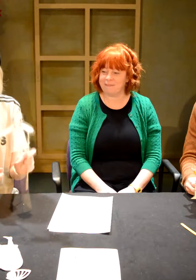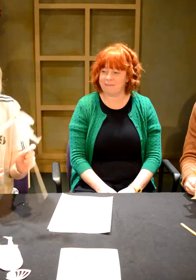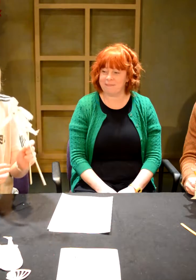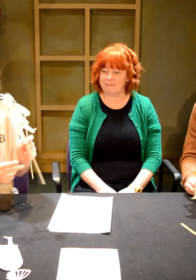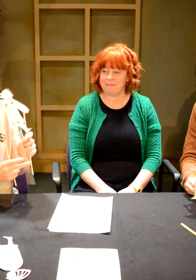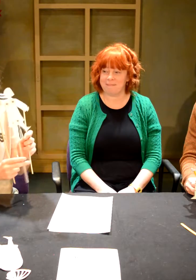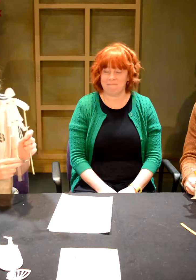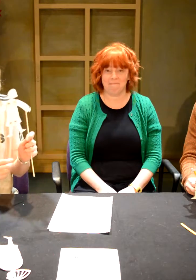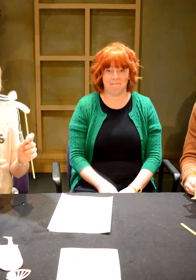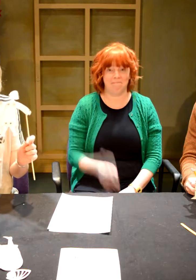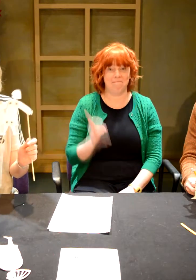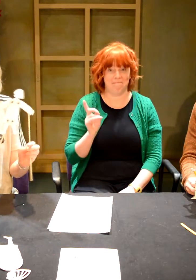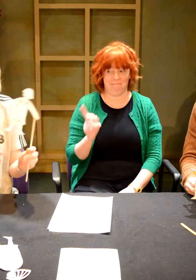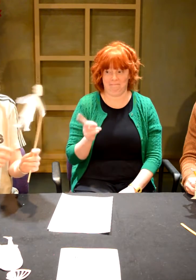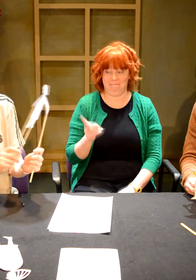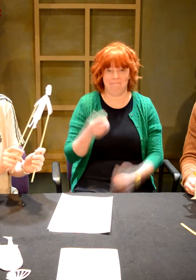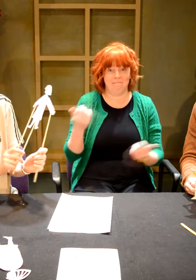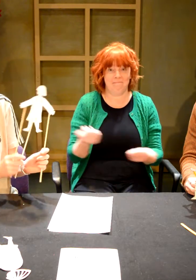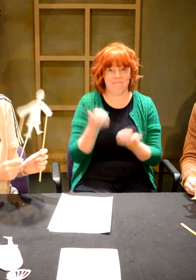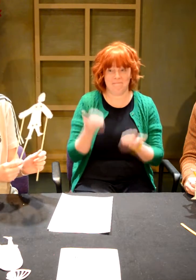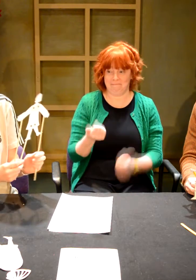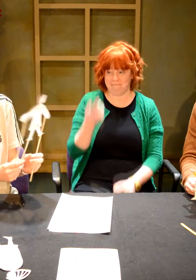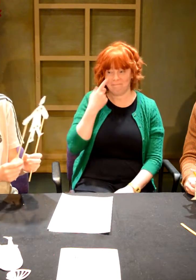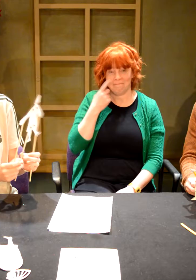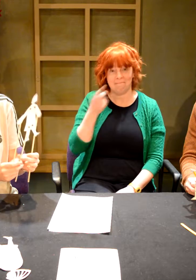So, now we've done that and this is the finished product.